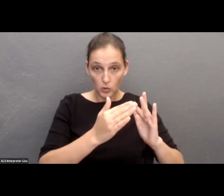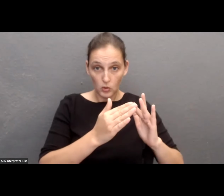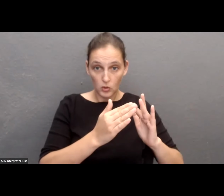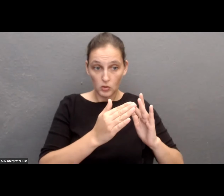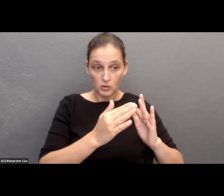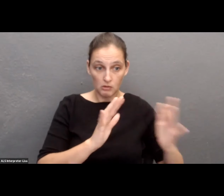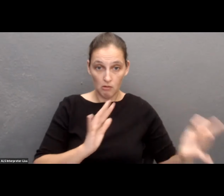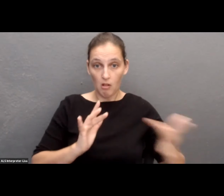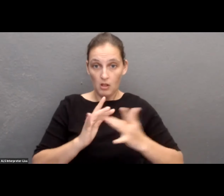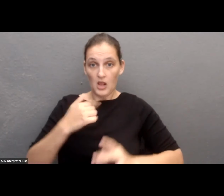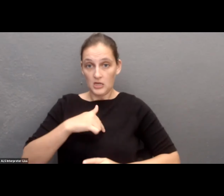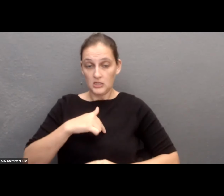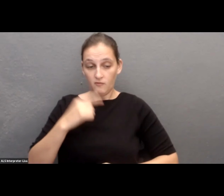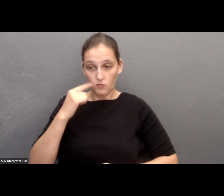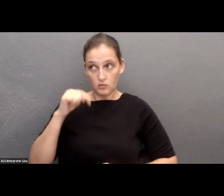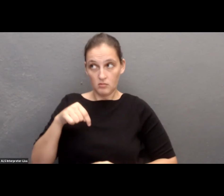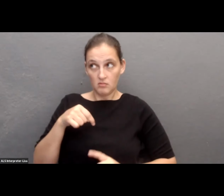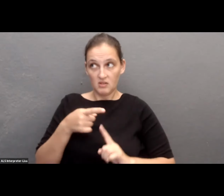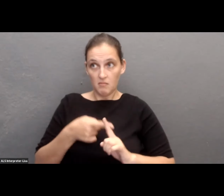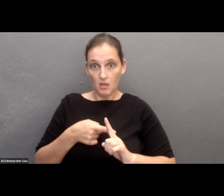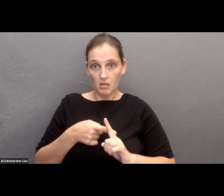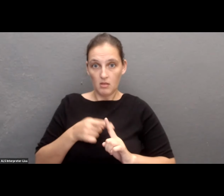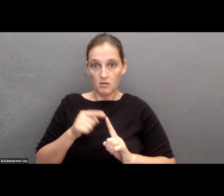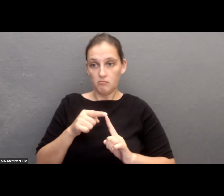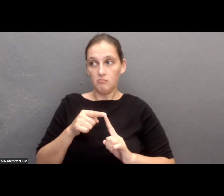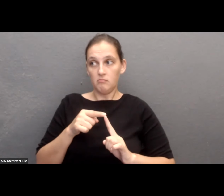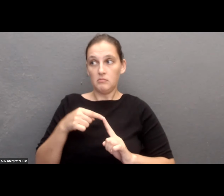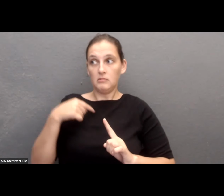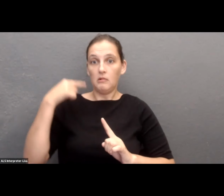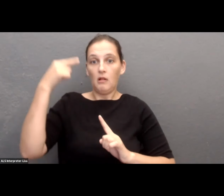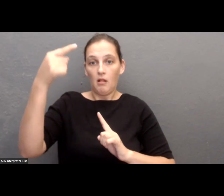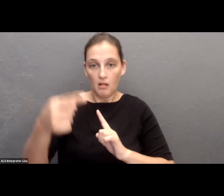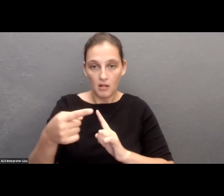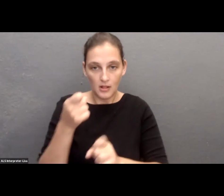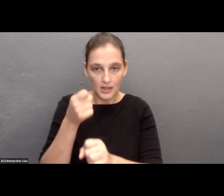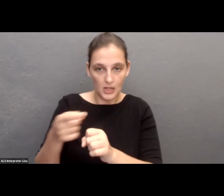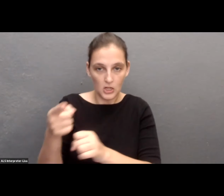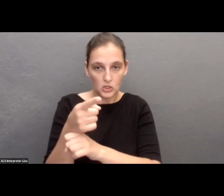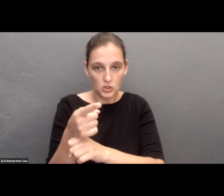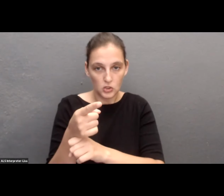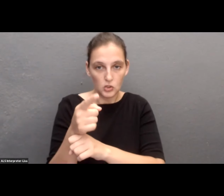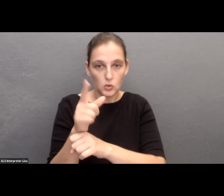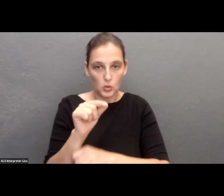next year 2022 we are one of four grantees in the nation.